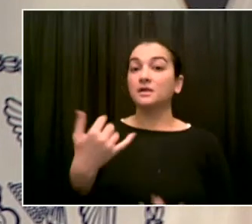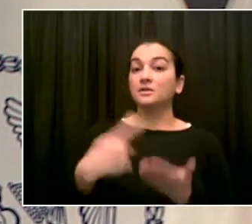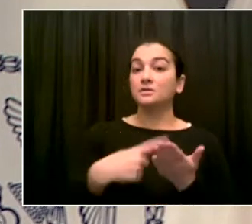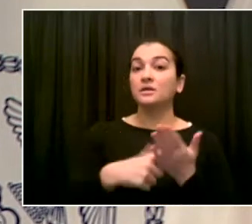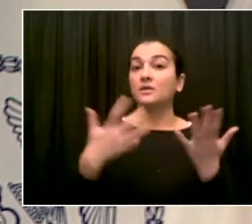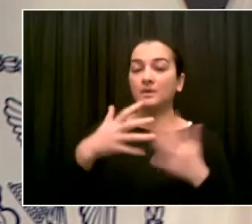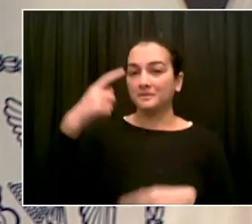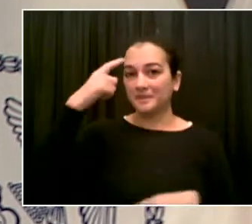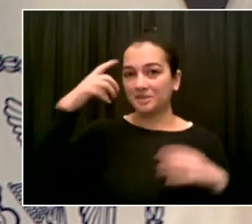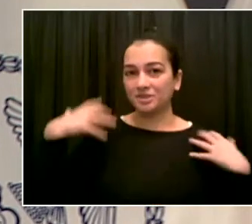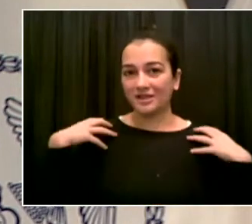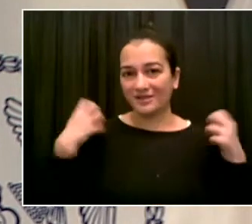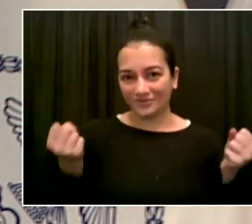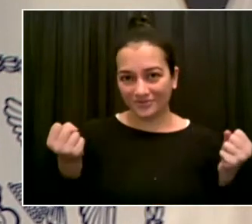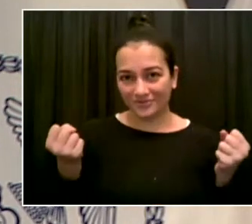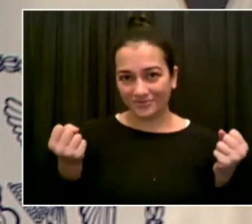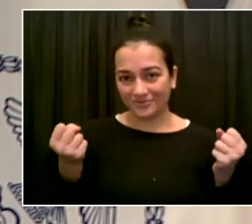FAMILIES AND THAT IS WHEN IT